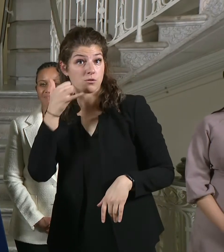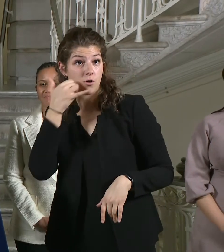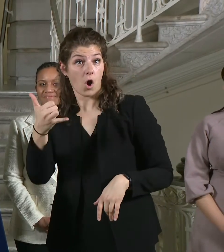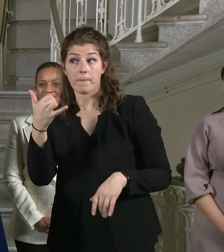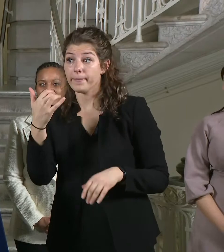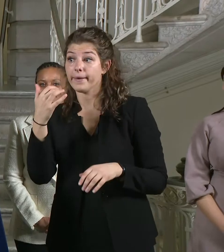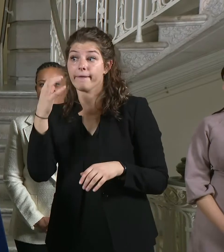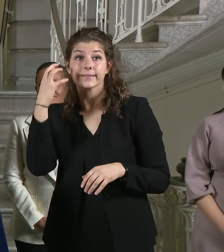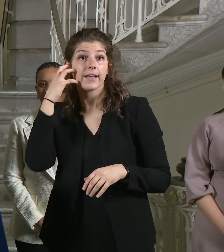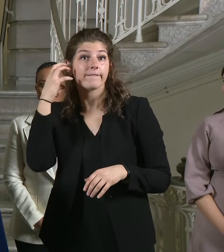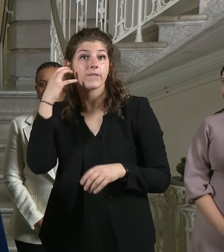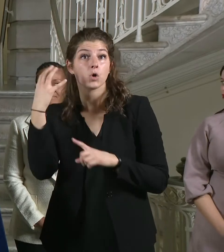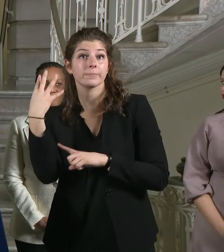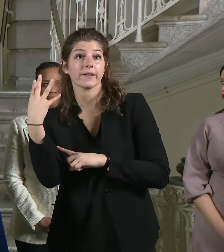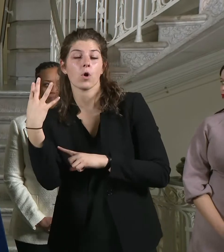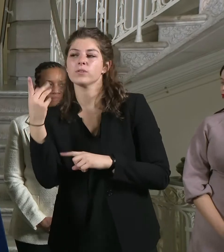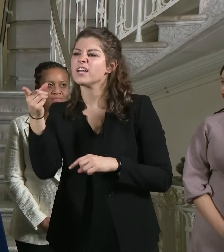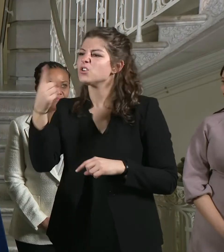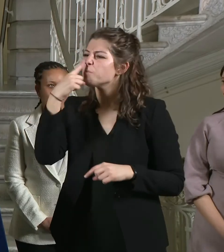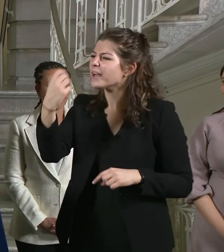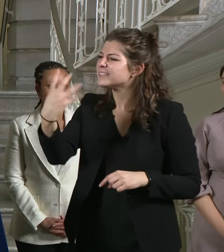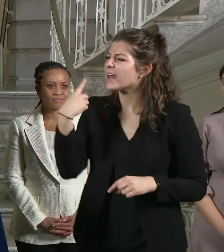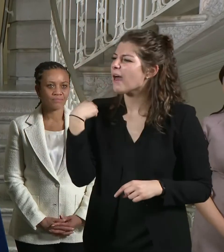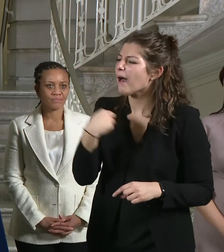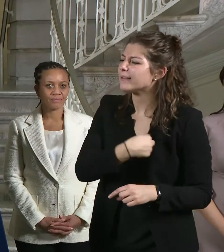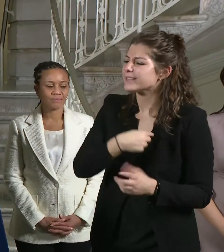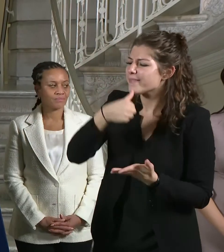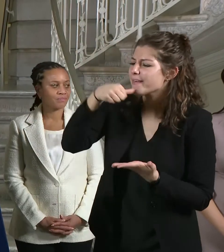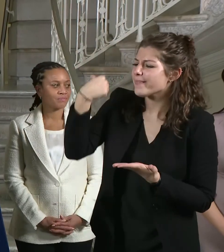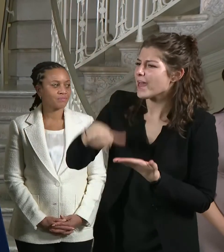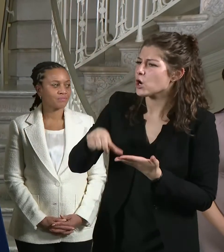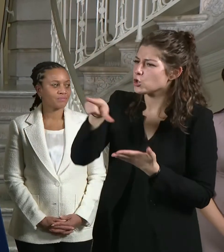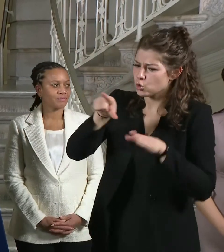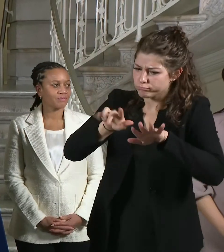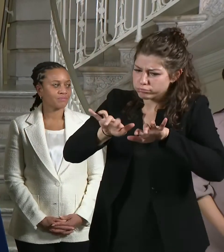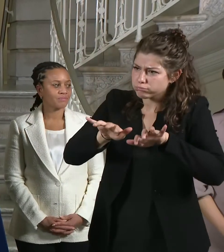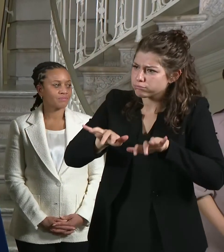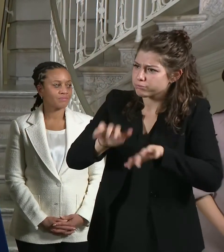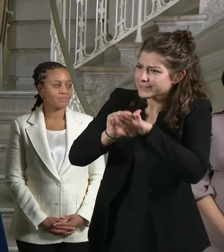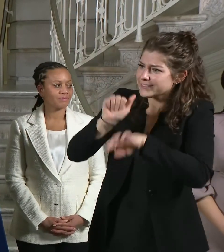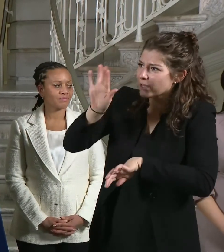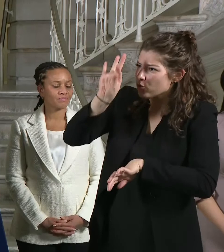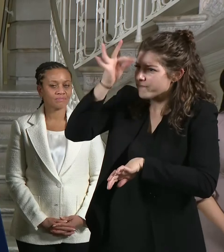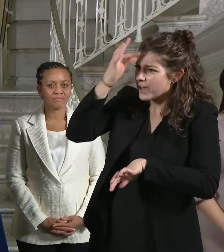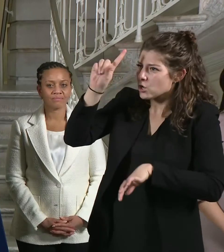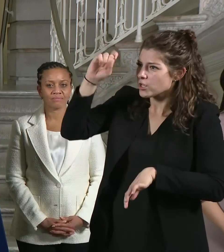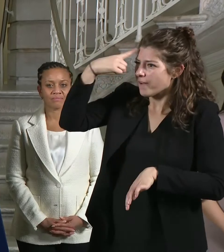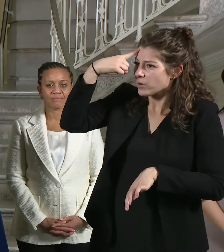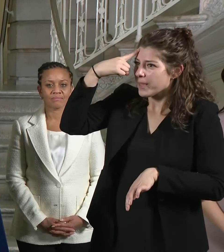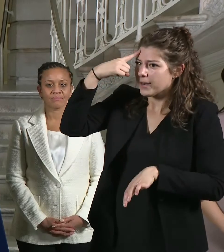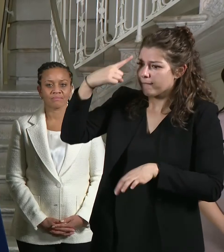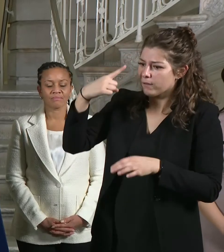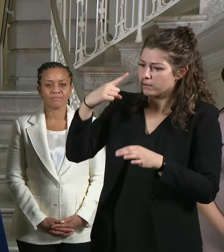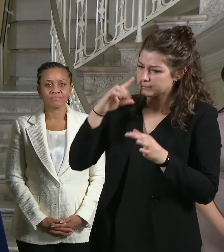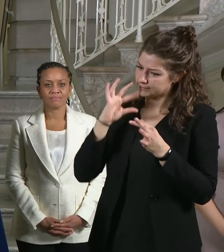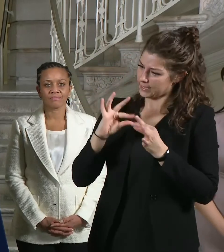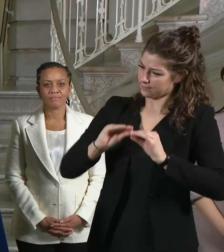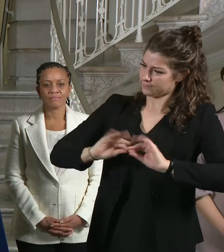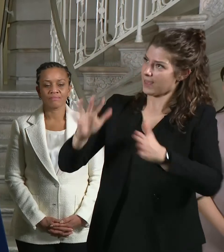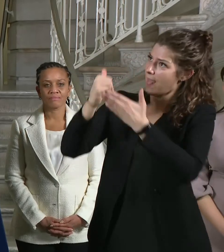FIND IT -- DID YOU SEE THAT? CAN YOU GET HIM ON THE CELL PHONE OR SPEAKERPHONE AND THEY CAN YOU